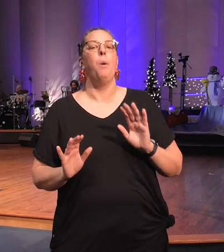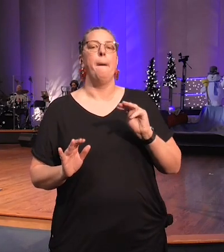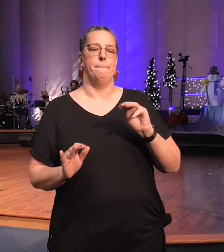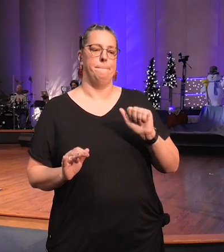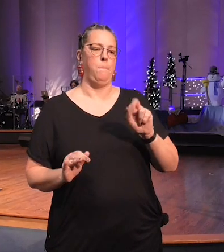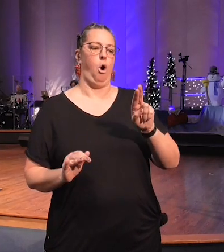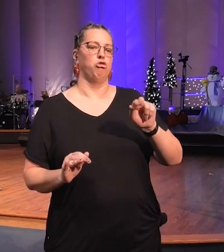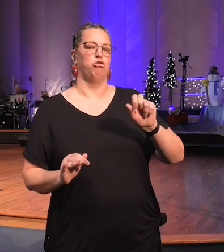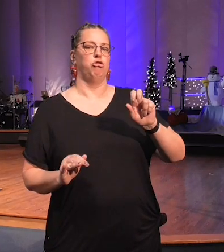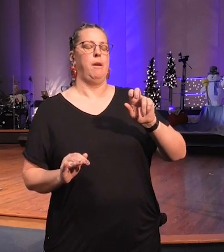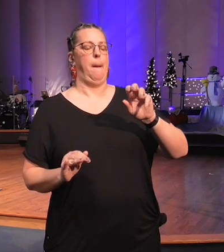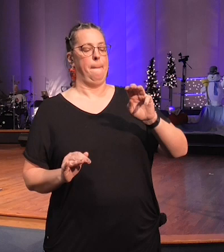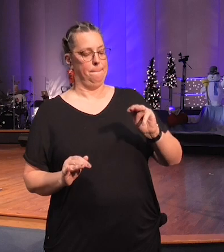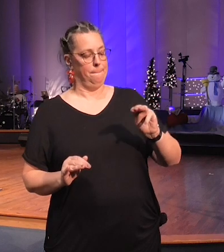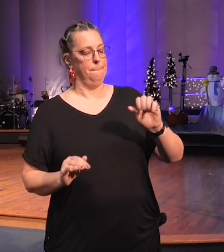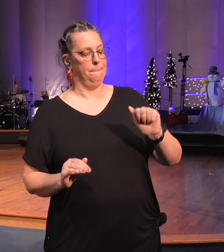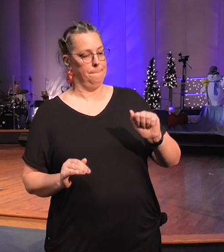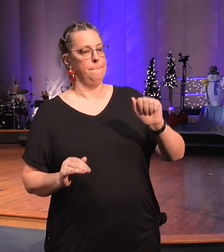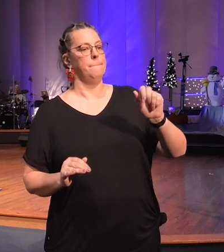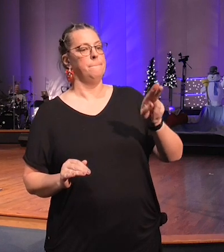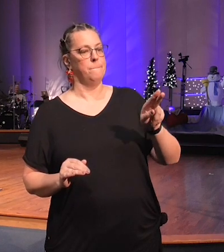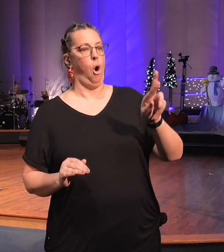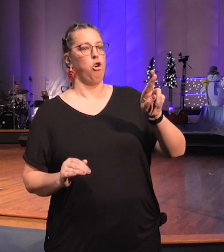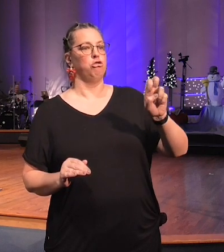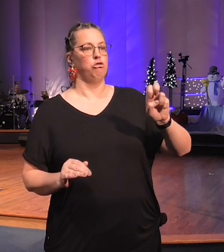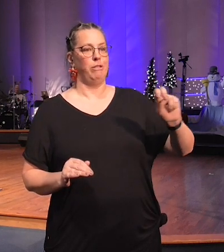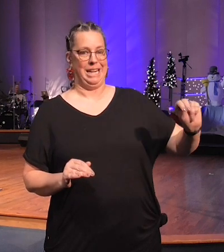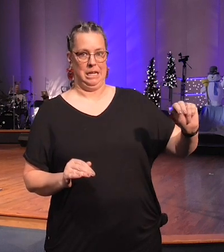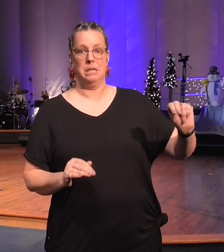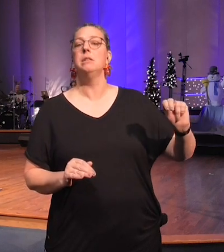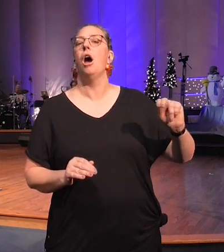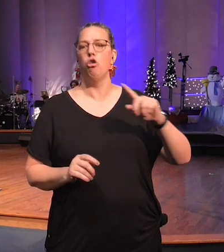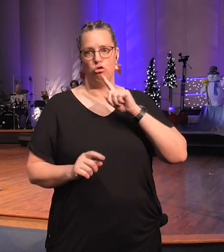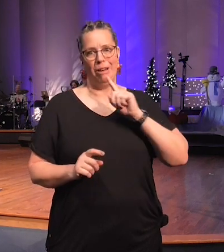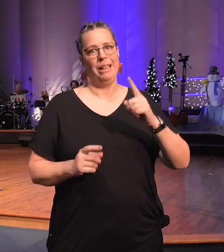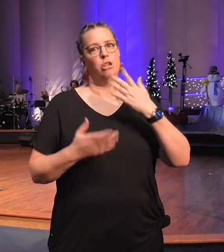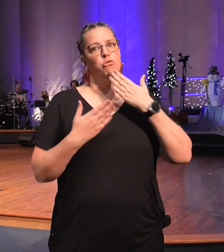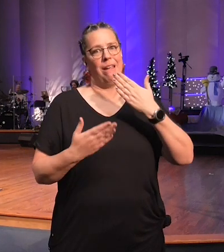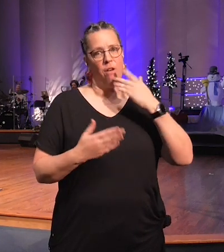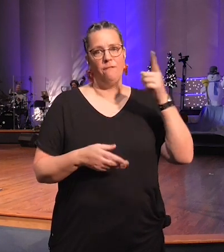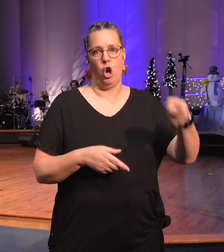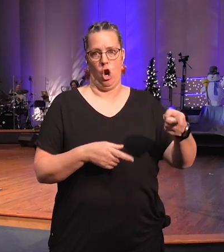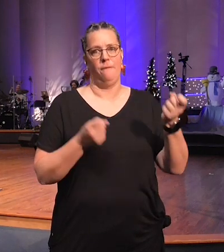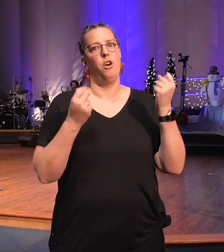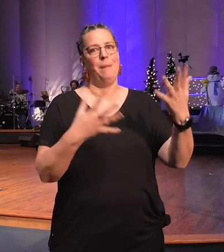sheep the incredible Marine has for years and years put together that Nativity passion for us